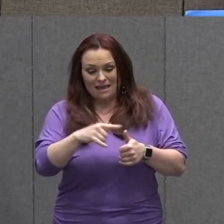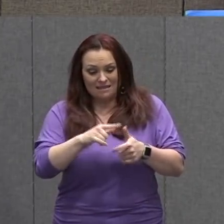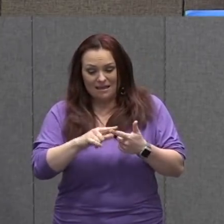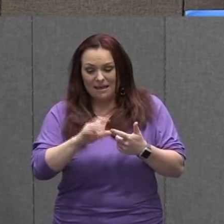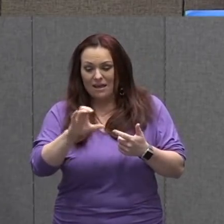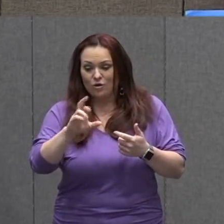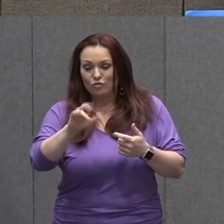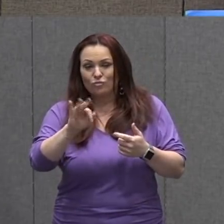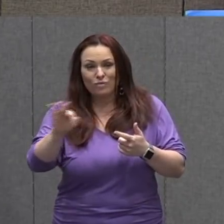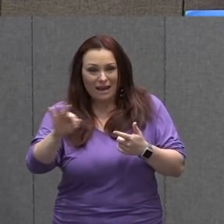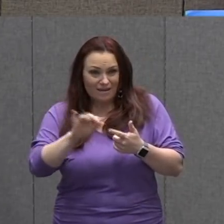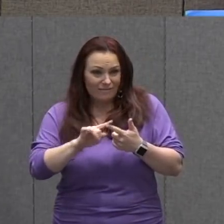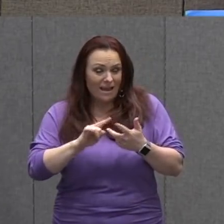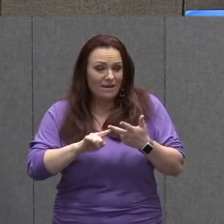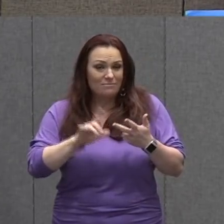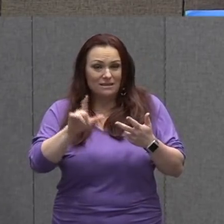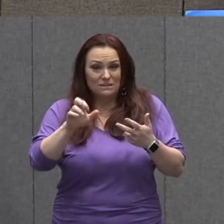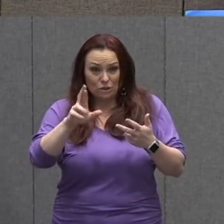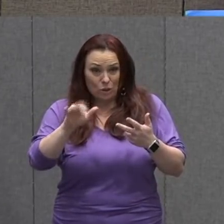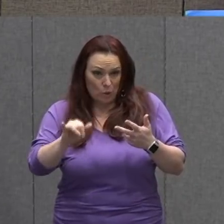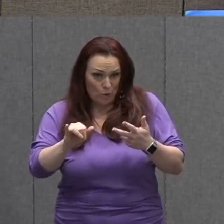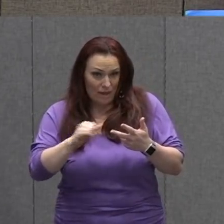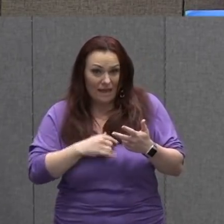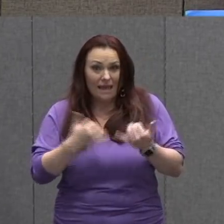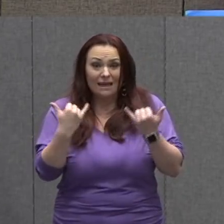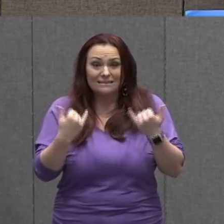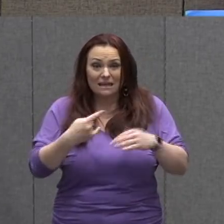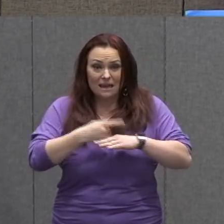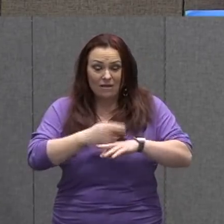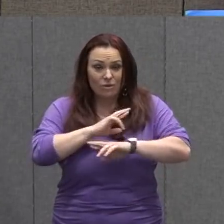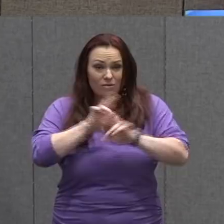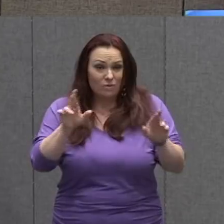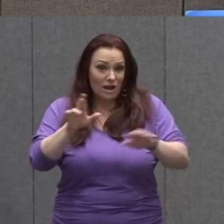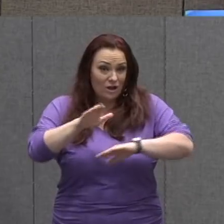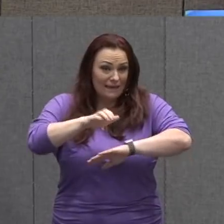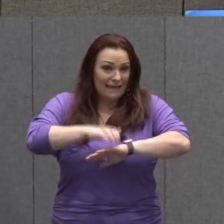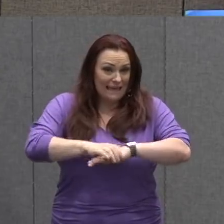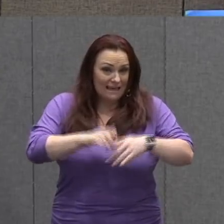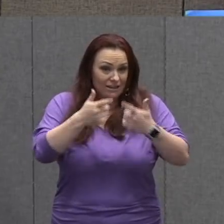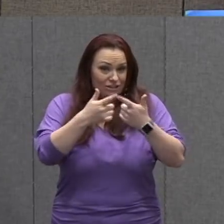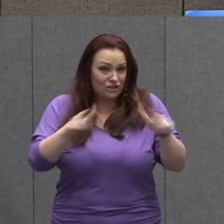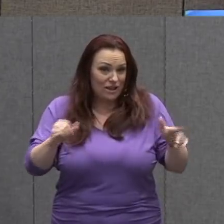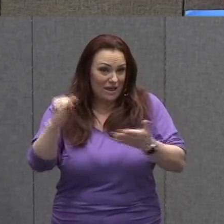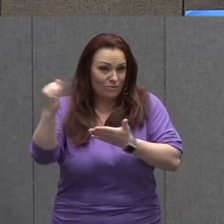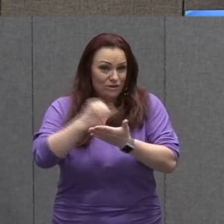and together we have prepared an English Language Arts lesson for you today.